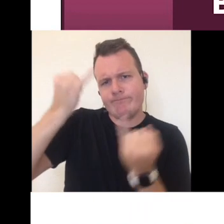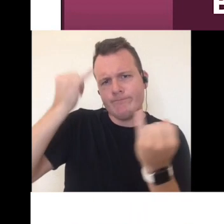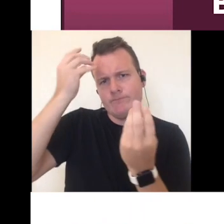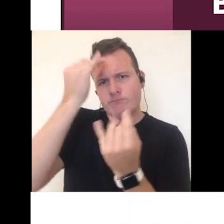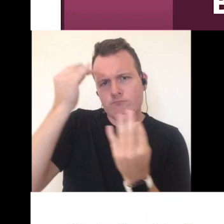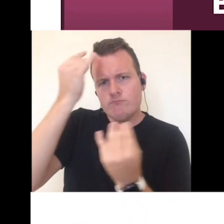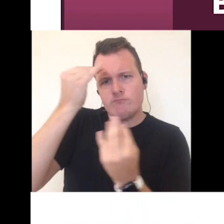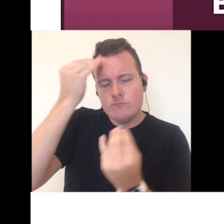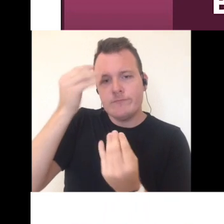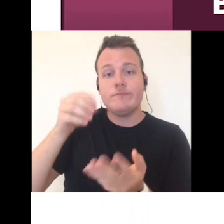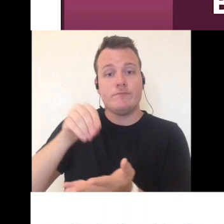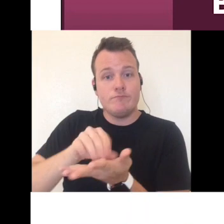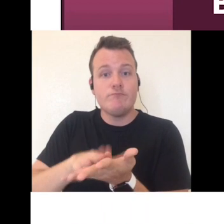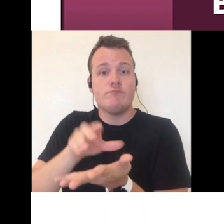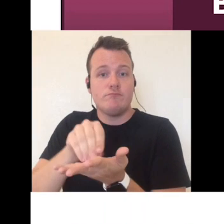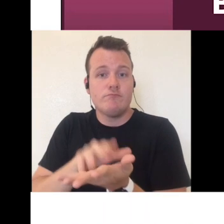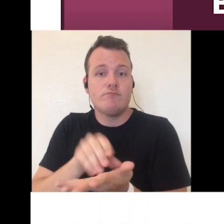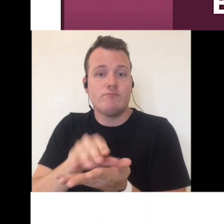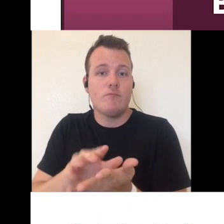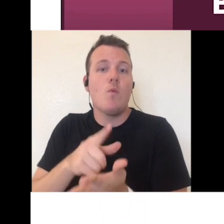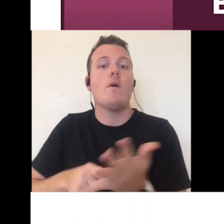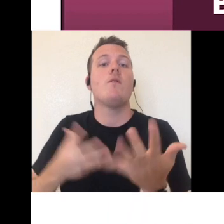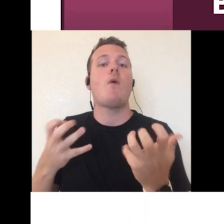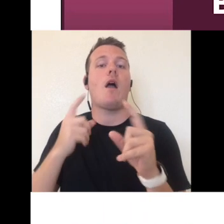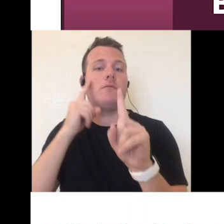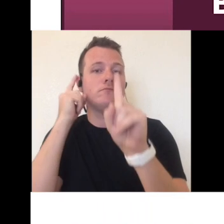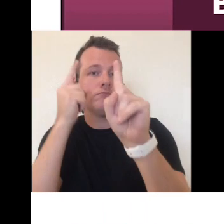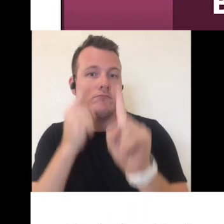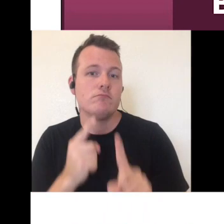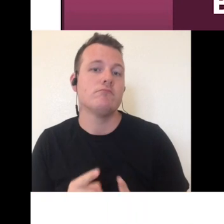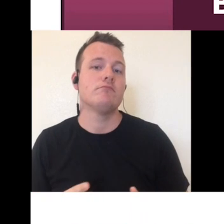situations, but you're writing on the cocktail napkin the things that you want